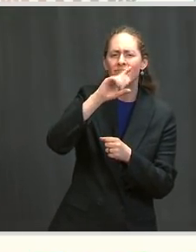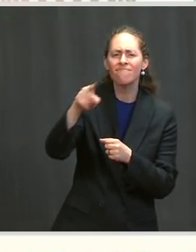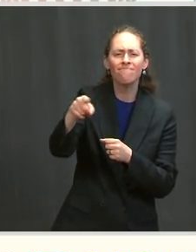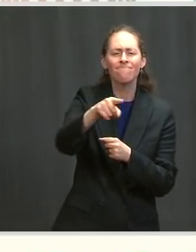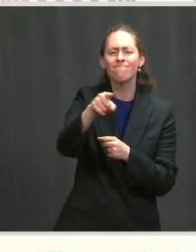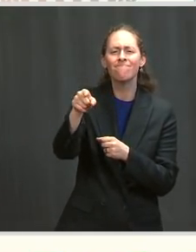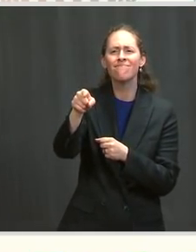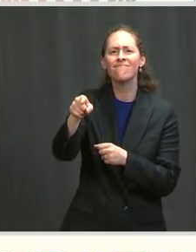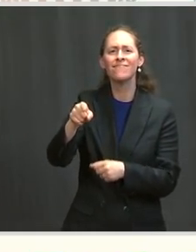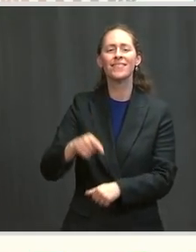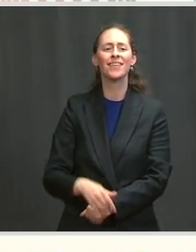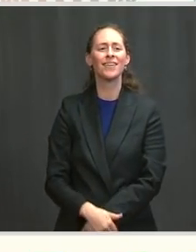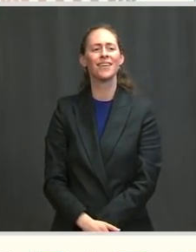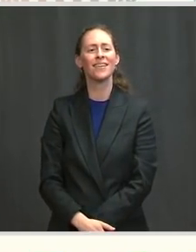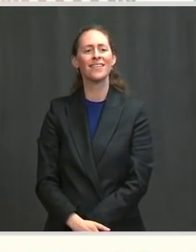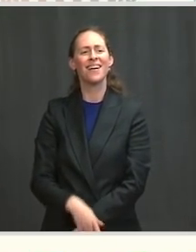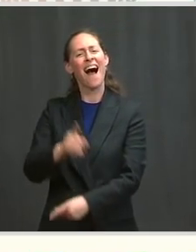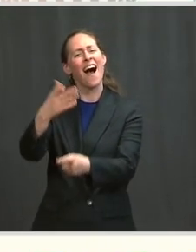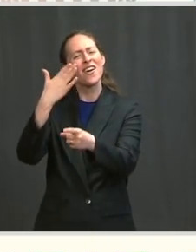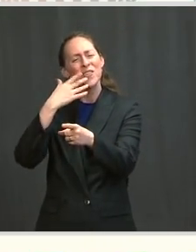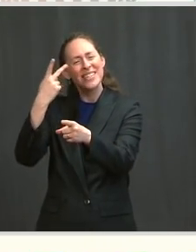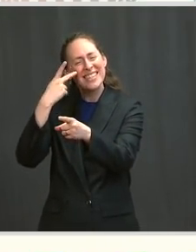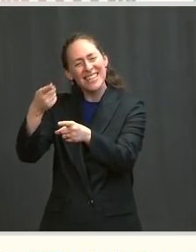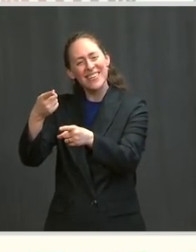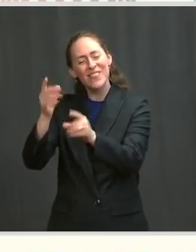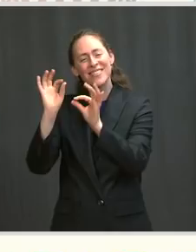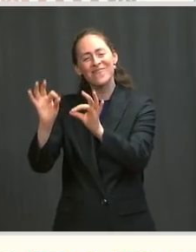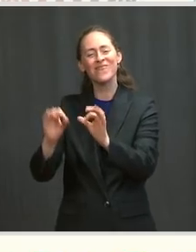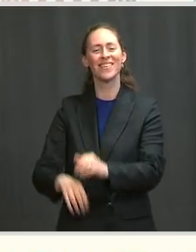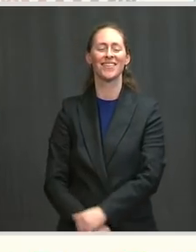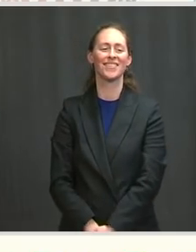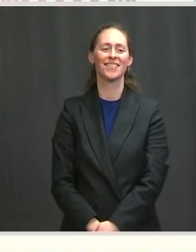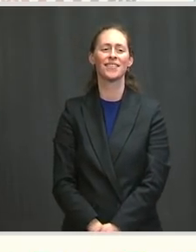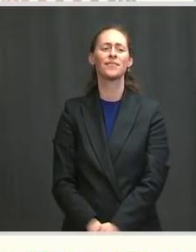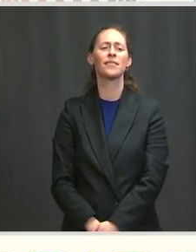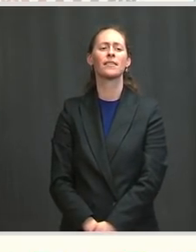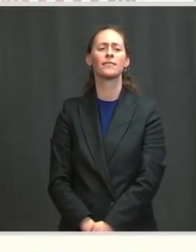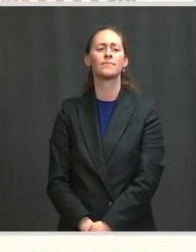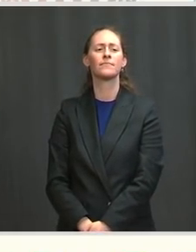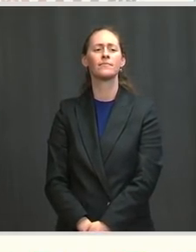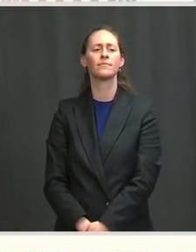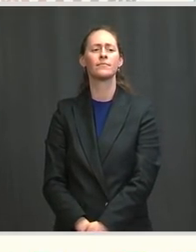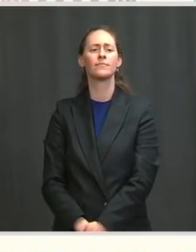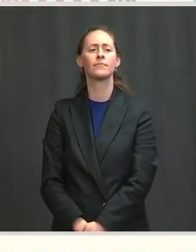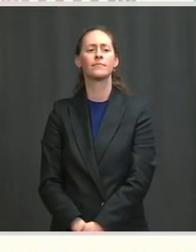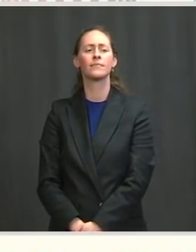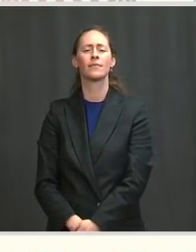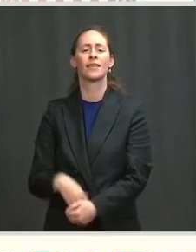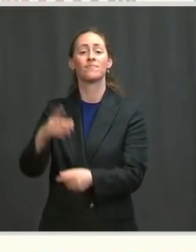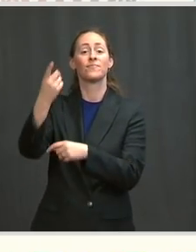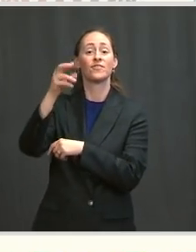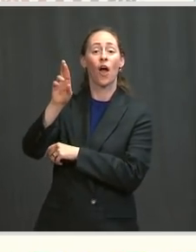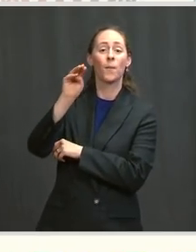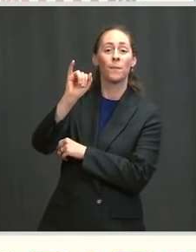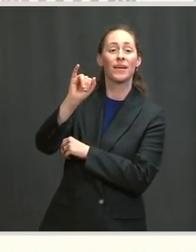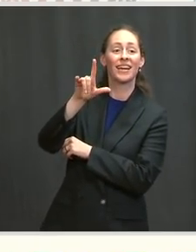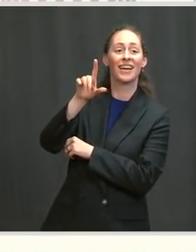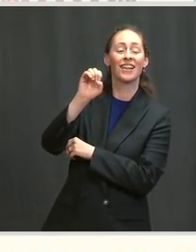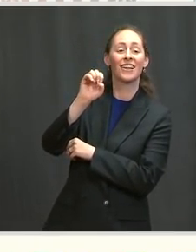good to see you, man. And Dr. Matt Miller -- they stole the show at the Democratic Convention.